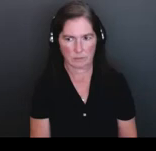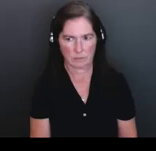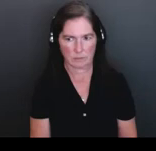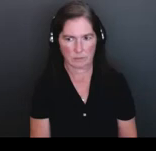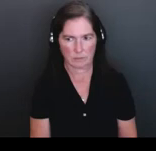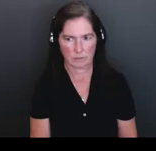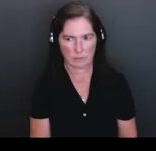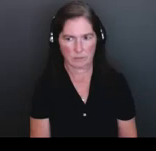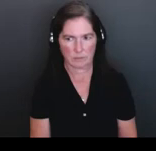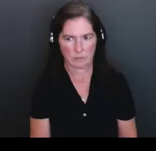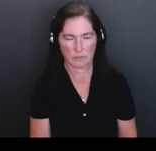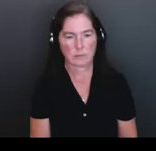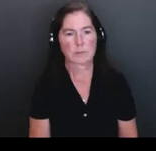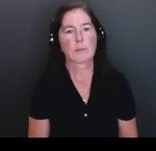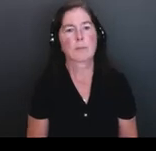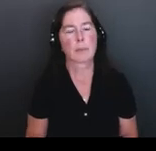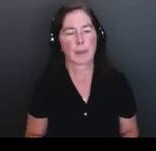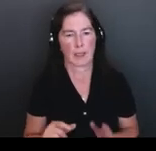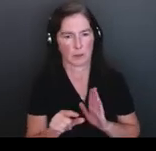It should say return.